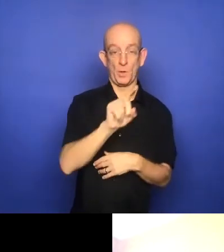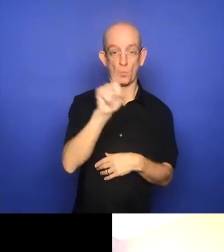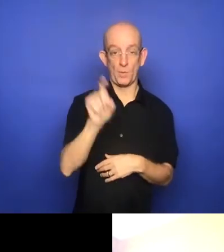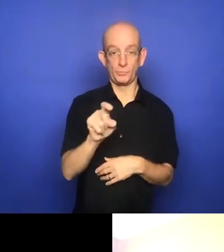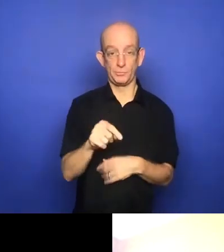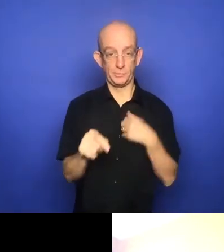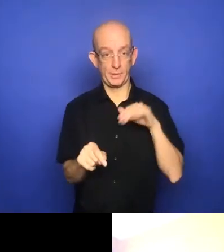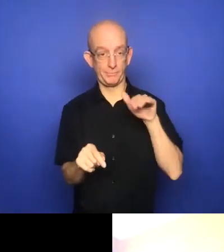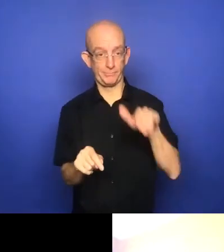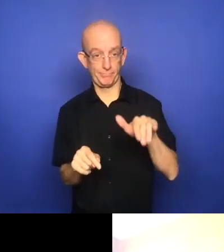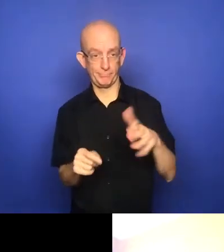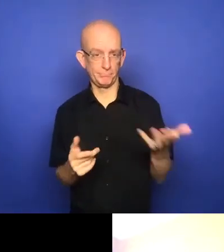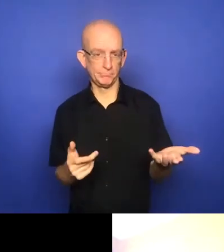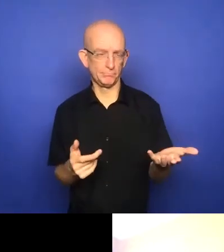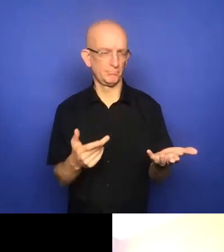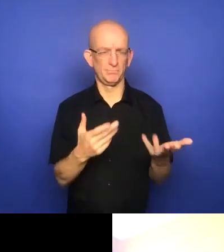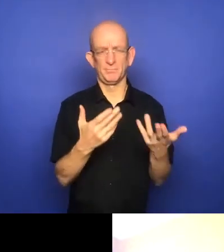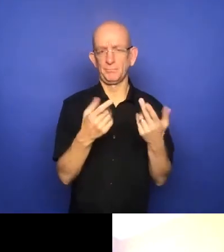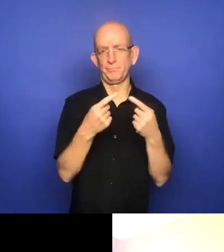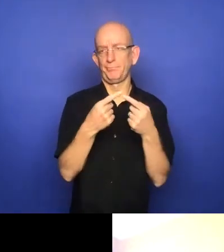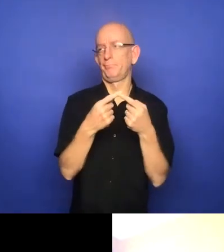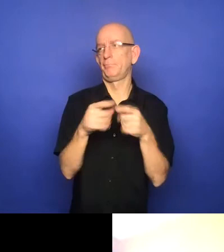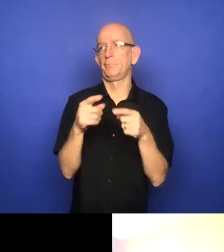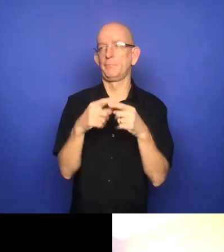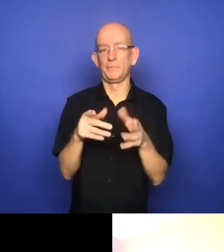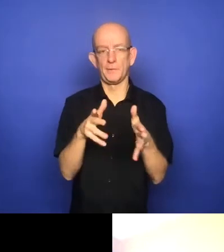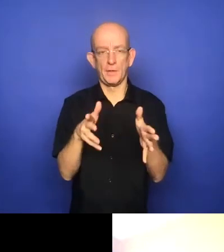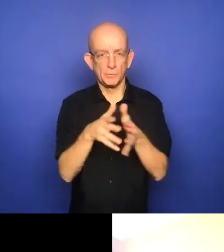because these questions when asked, you know